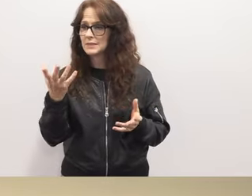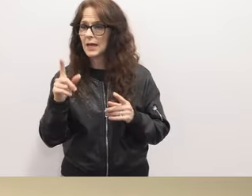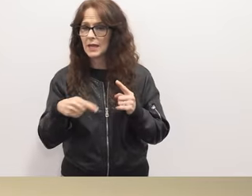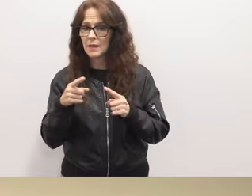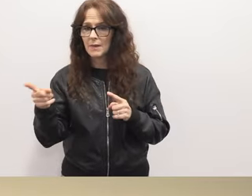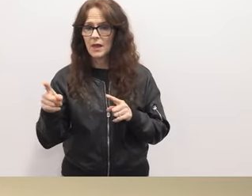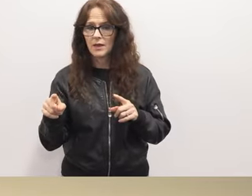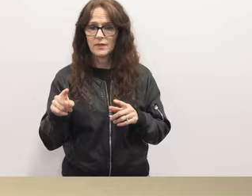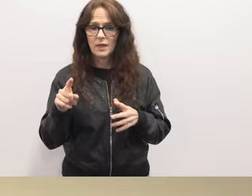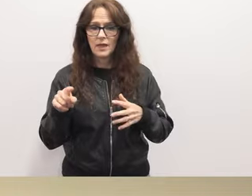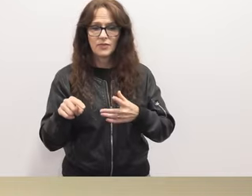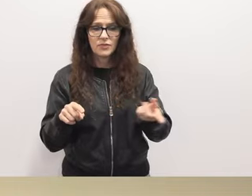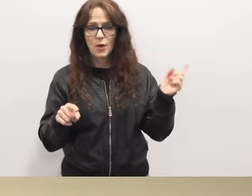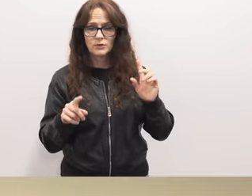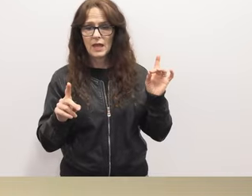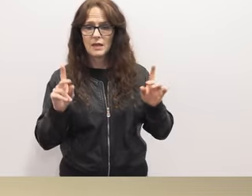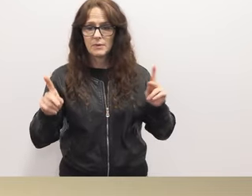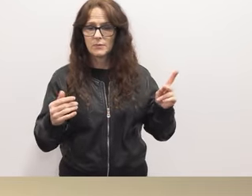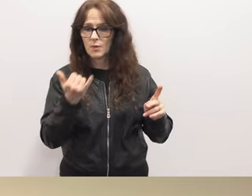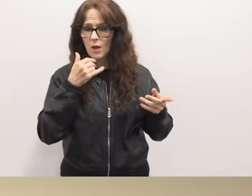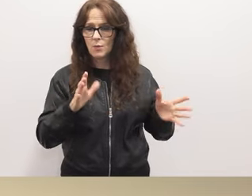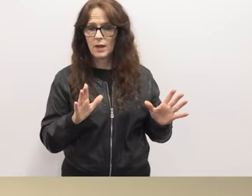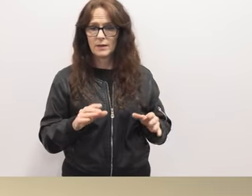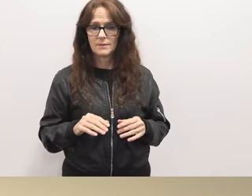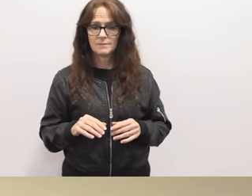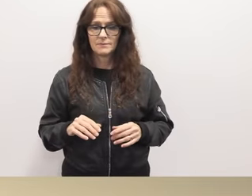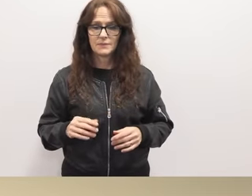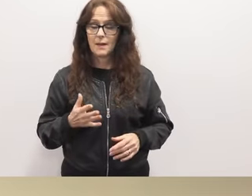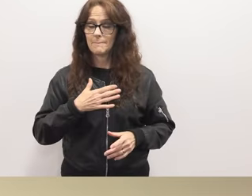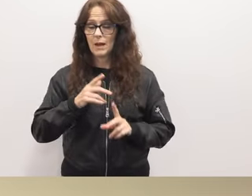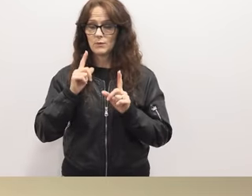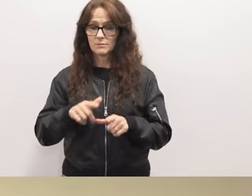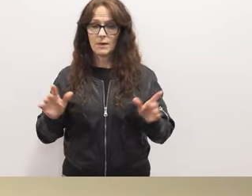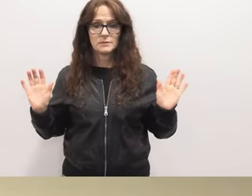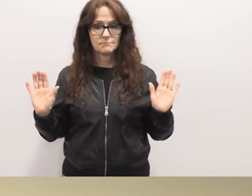these other eight people who are going the wrong direction?" And my response to the media every single time is saying,